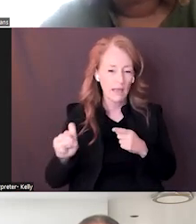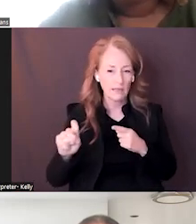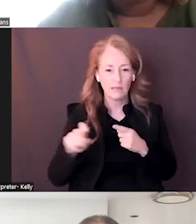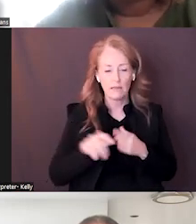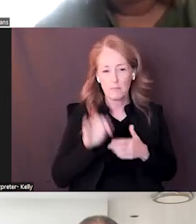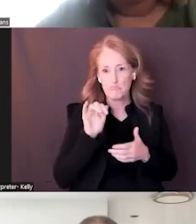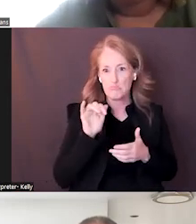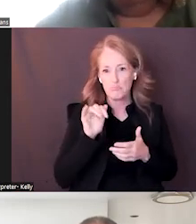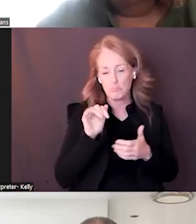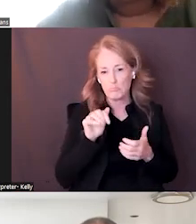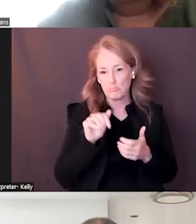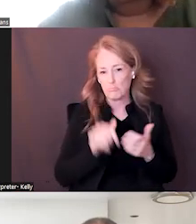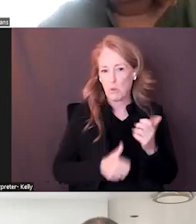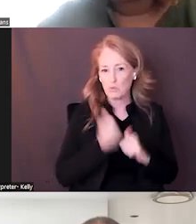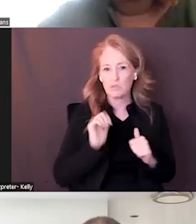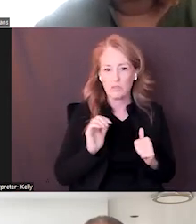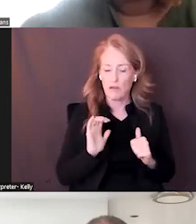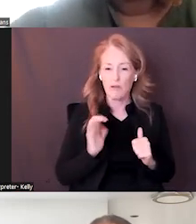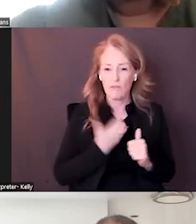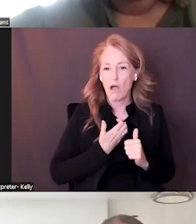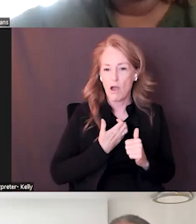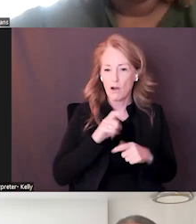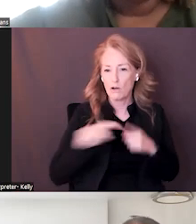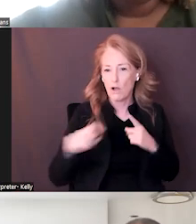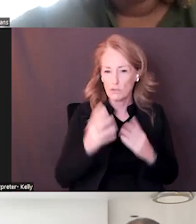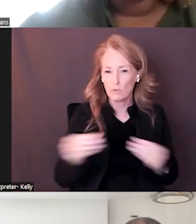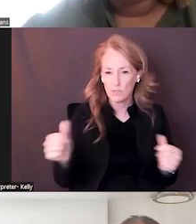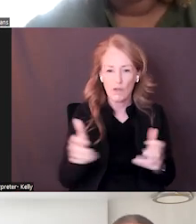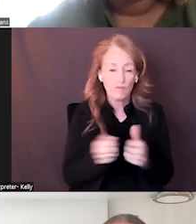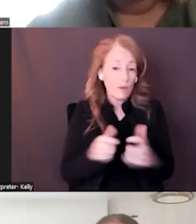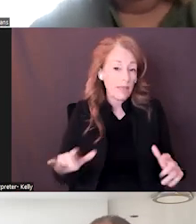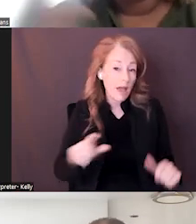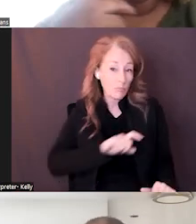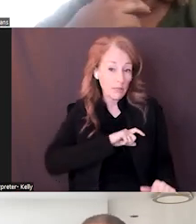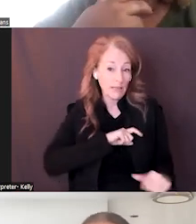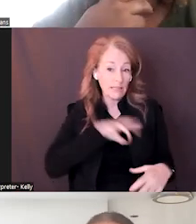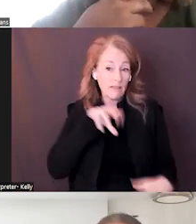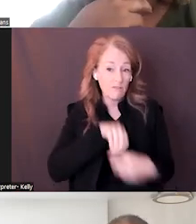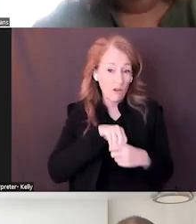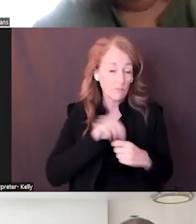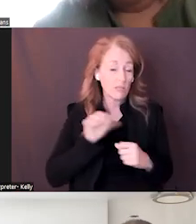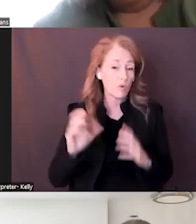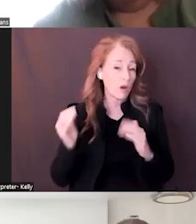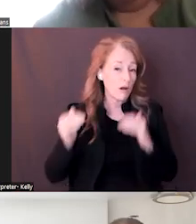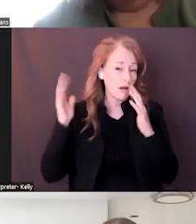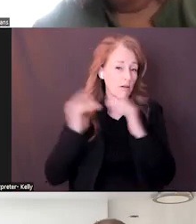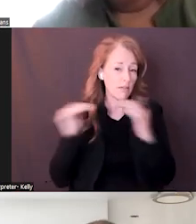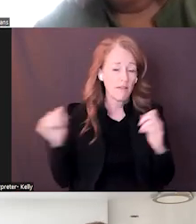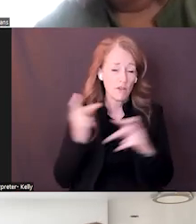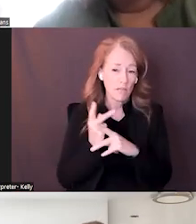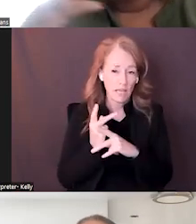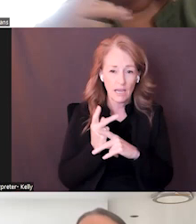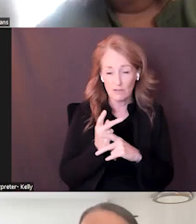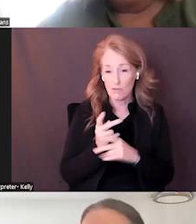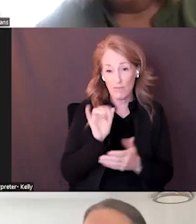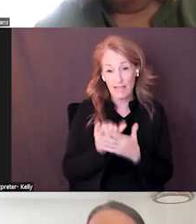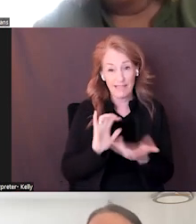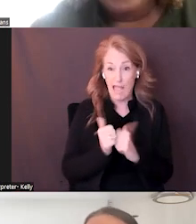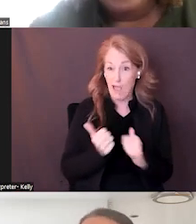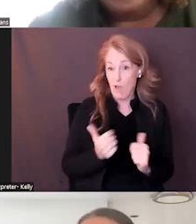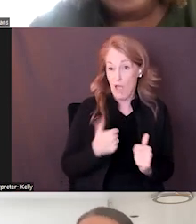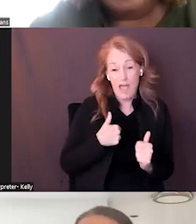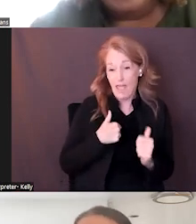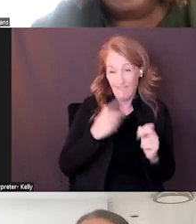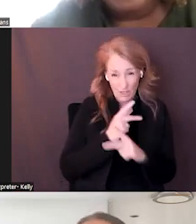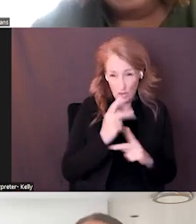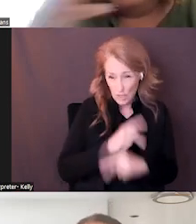RESOLVED WITHOUT THE NEED OF INTERVENTION SO THAT IS HOW I GOT TO